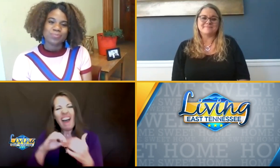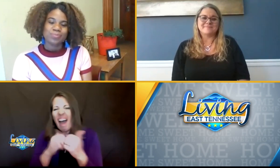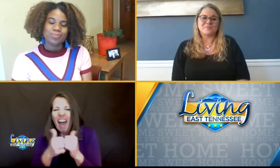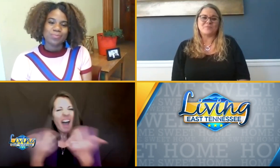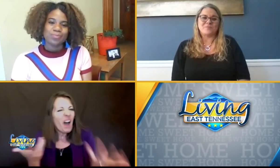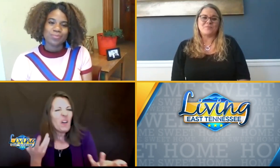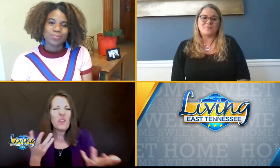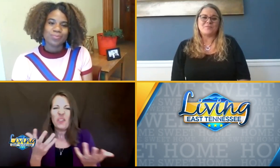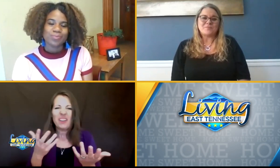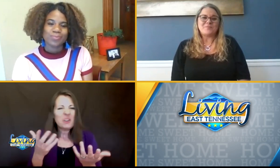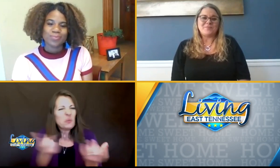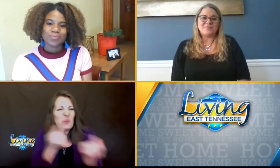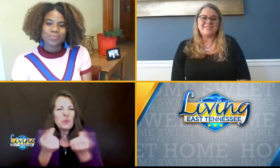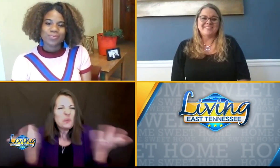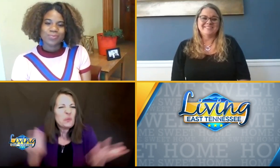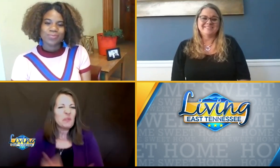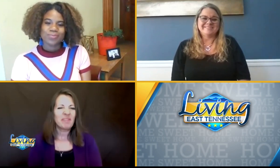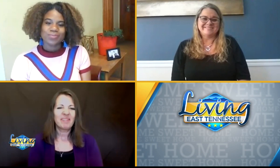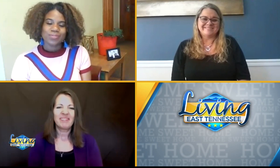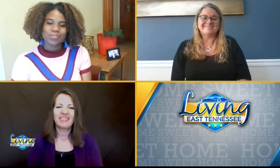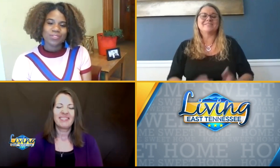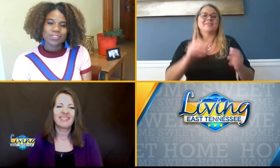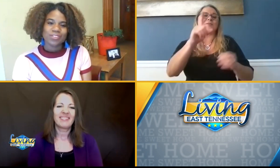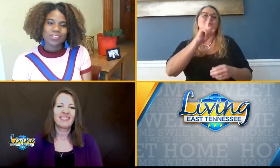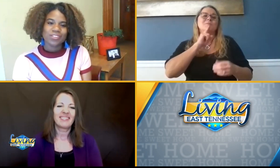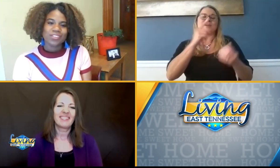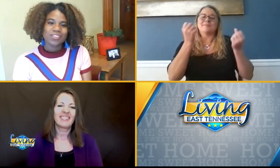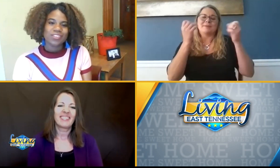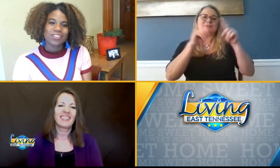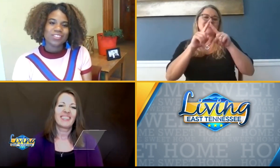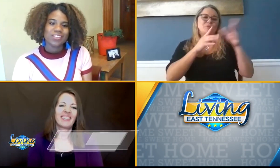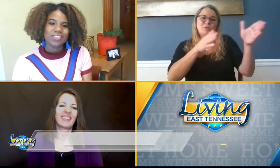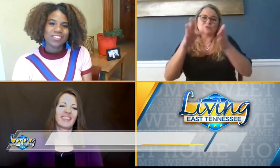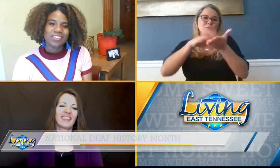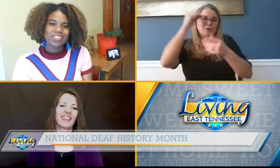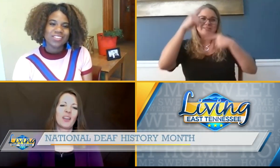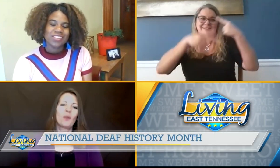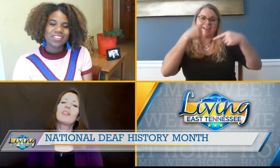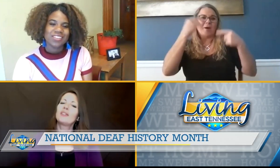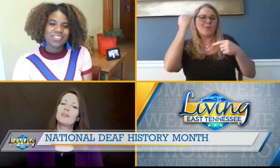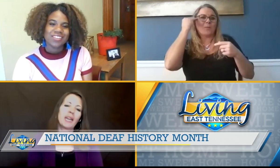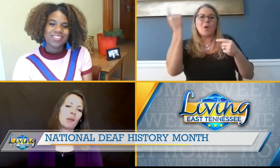STUDENTS ARE AT HOME, NOW IS THE PERFECT TIME FOR THEM TO LEARN A NEW LANGUAGE AND THEY CAN DO THAT THROUGH AMERICAN SIGN LANGUAGE. HOW DO YOU THINK PEOPLE SHOULD